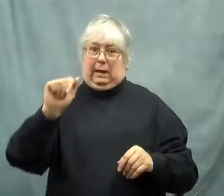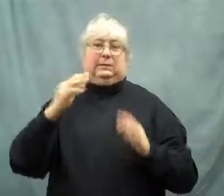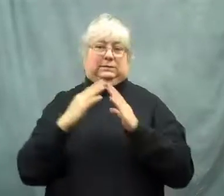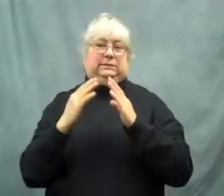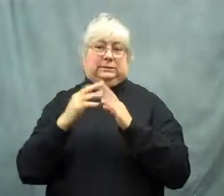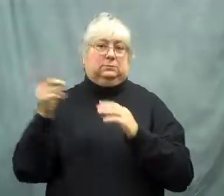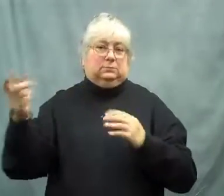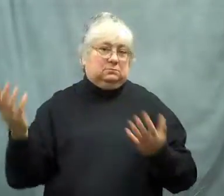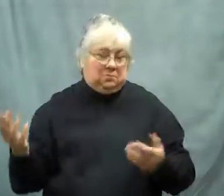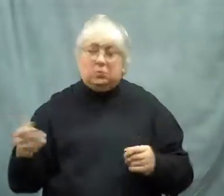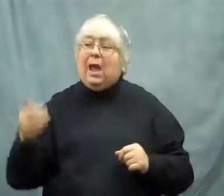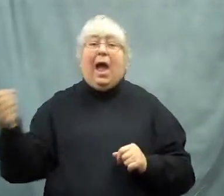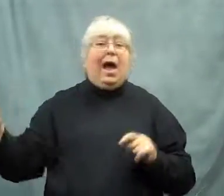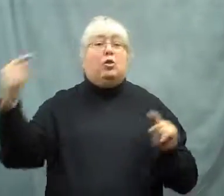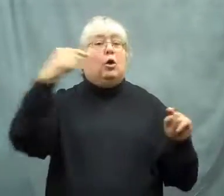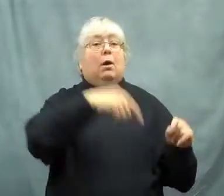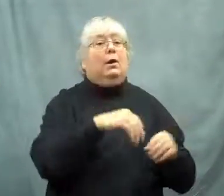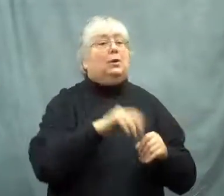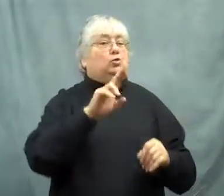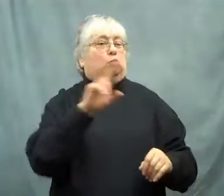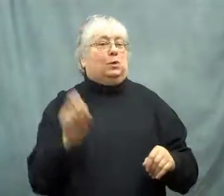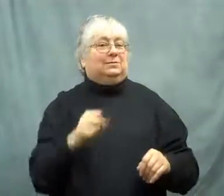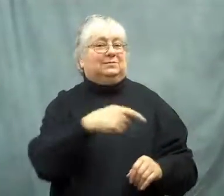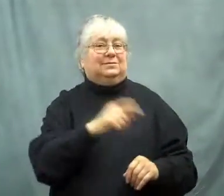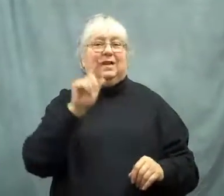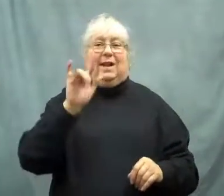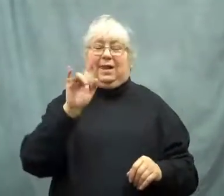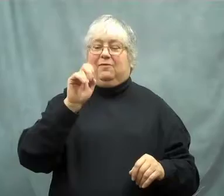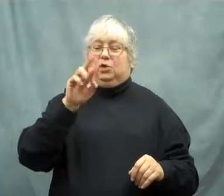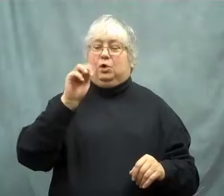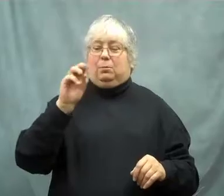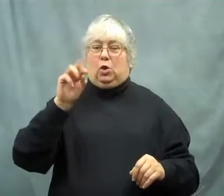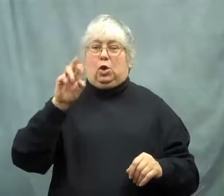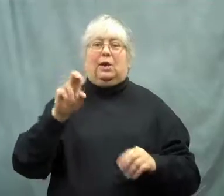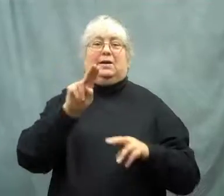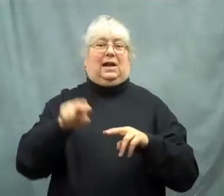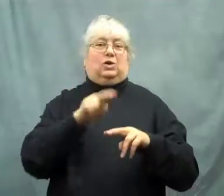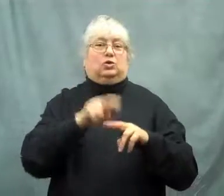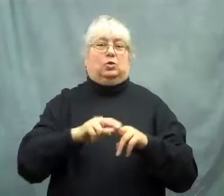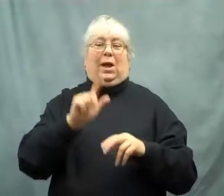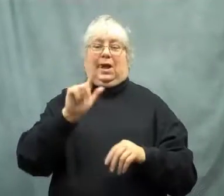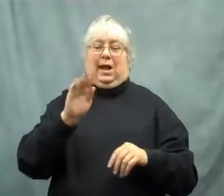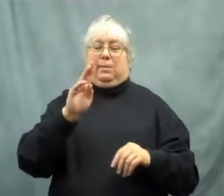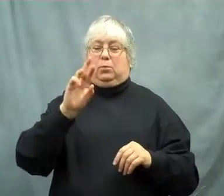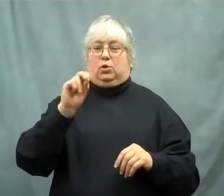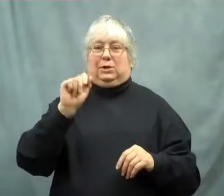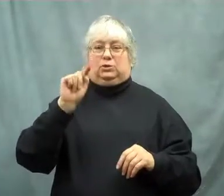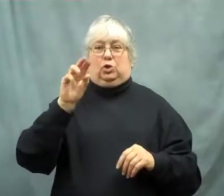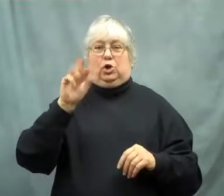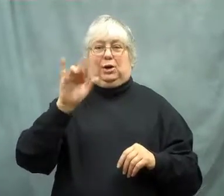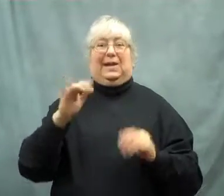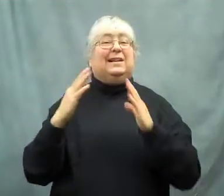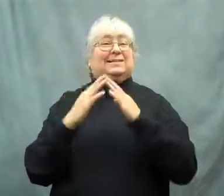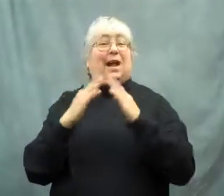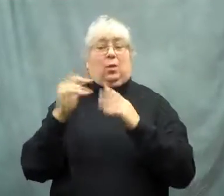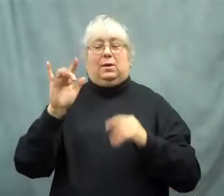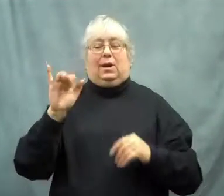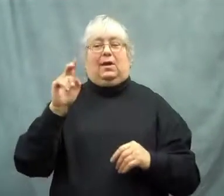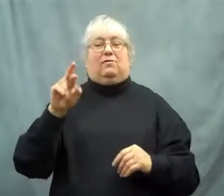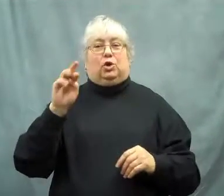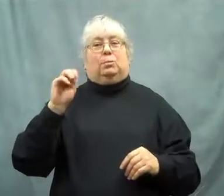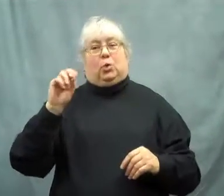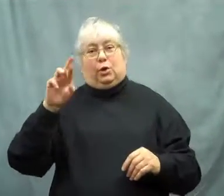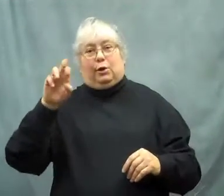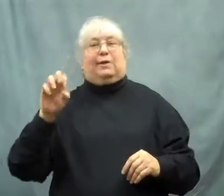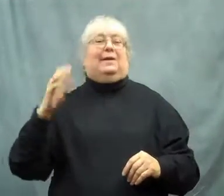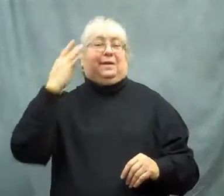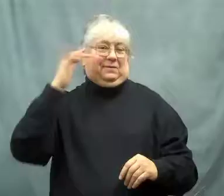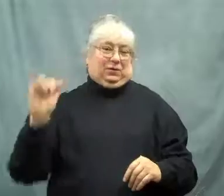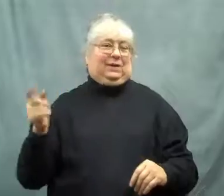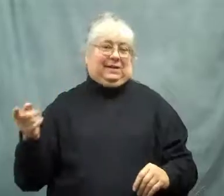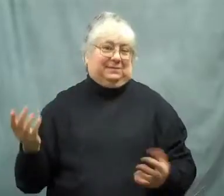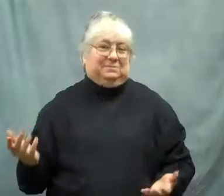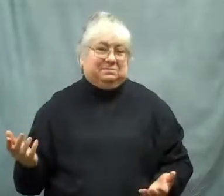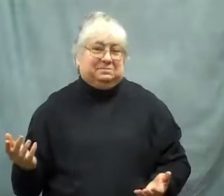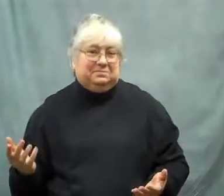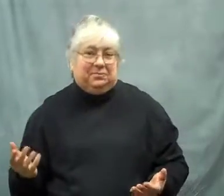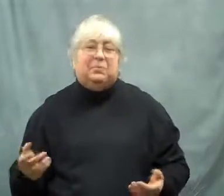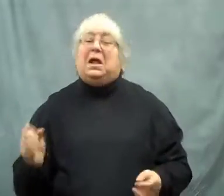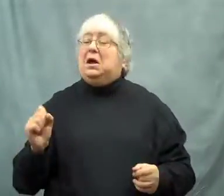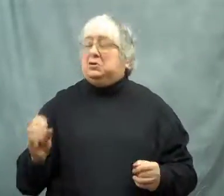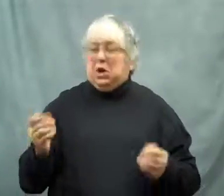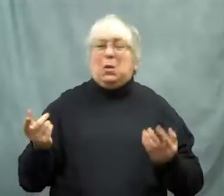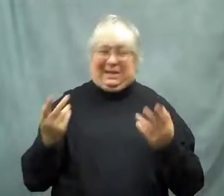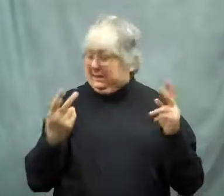They wanted to name 114 after the lab in Russia, but element 105 was already named dubnium.